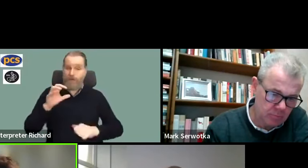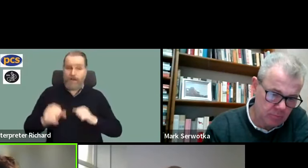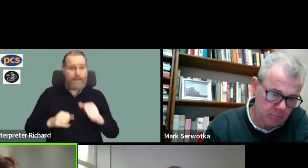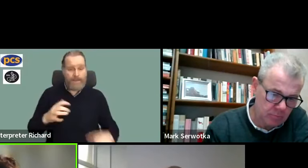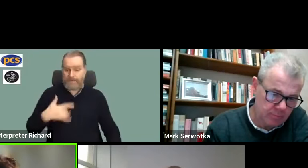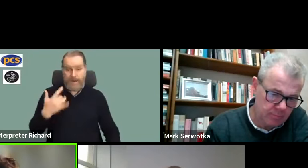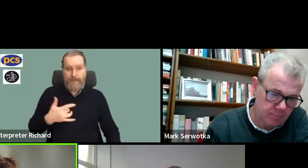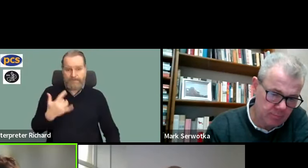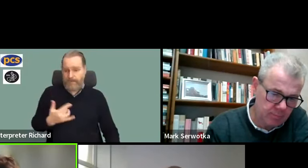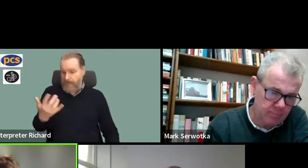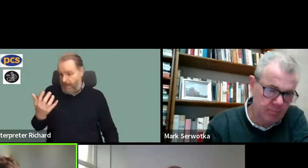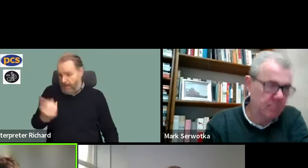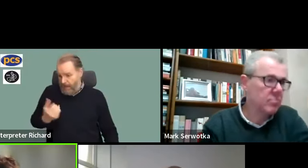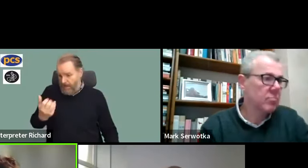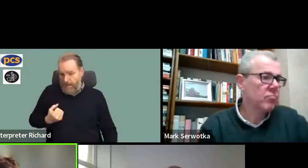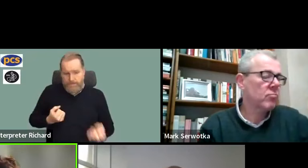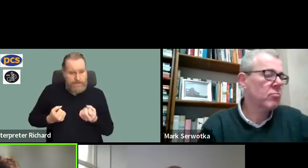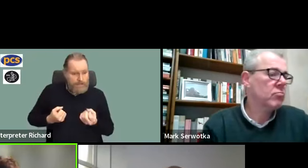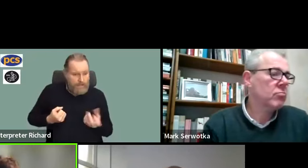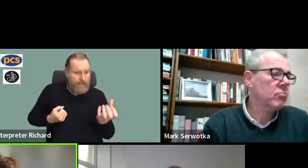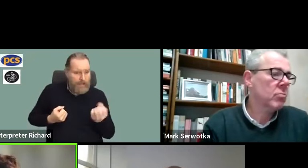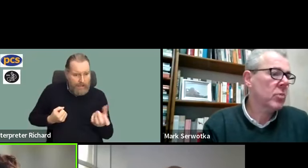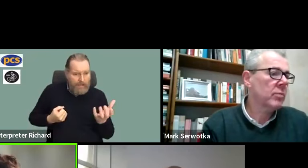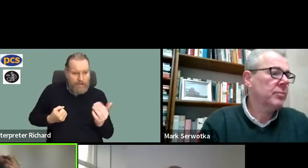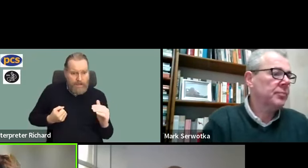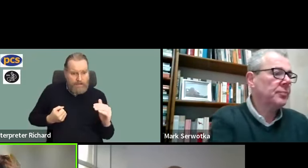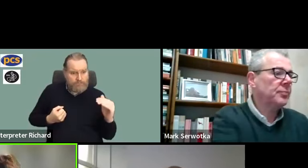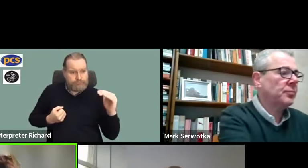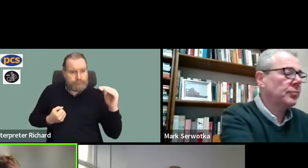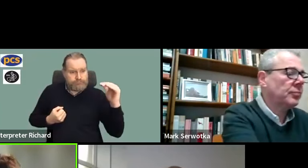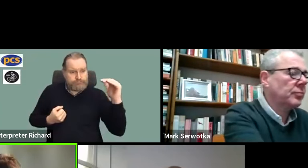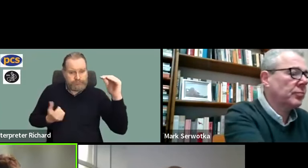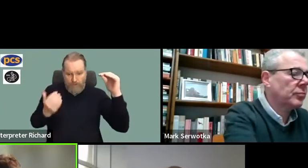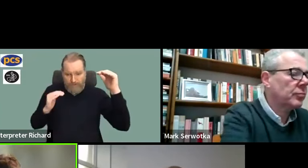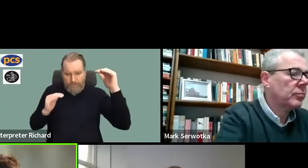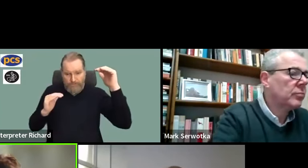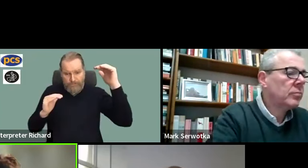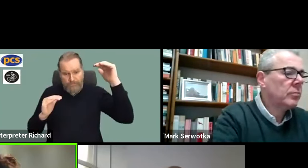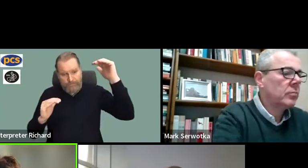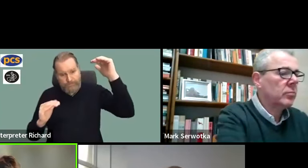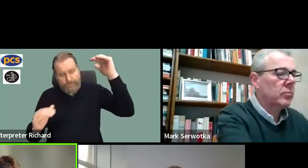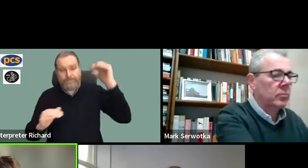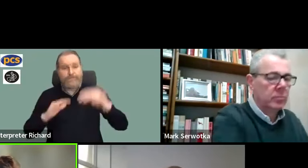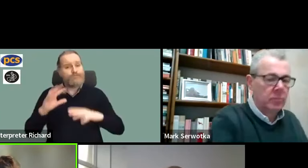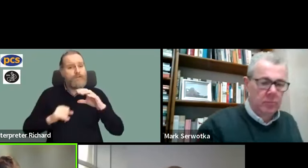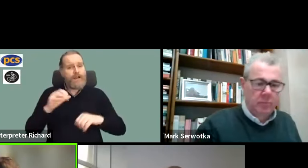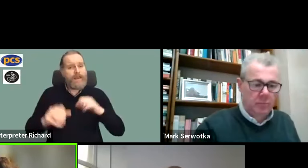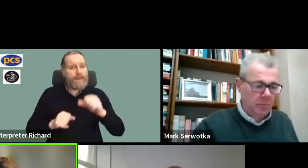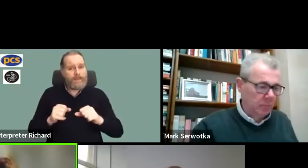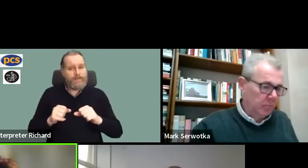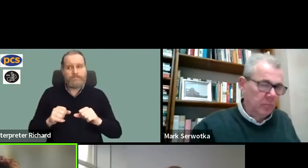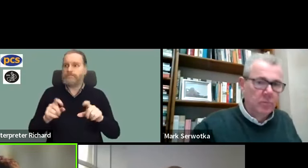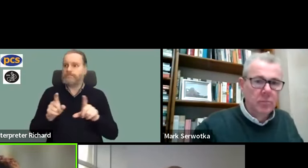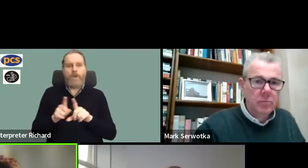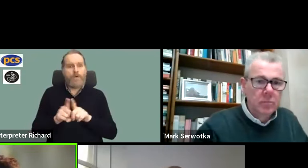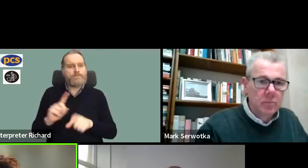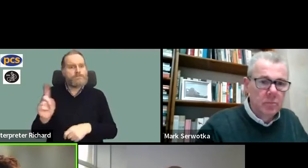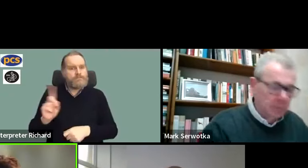are struggling with other 11 costs 11 costs. The increased cost of child care. care. the increased